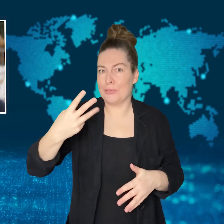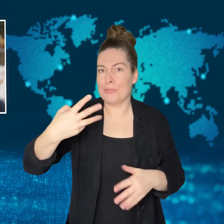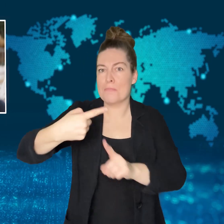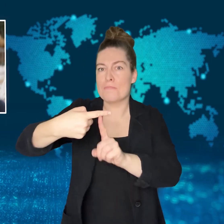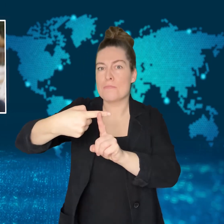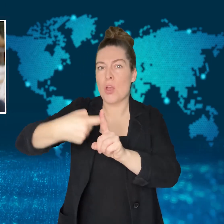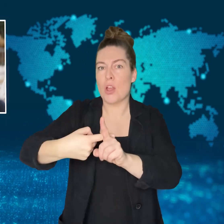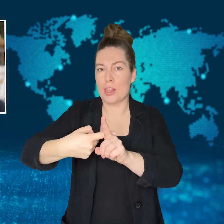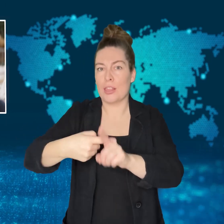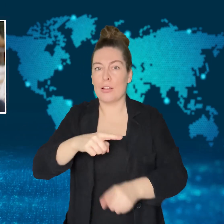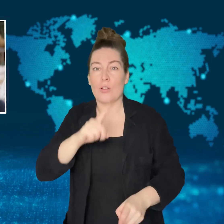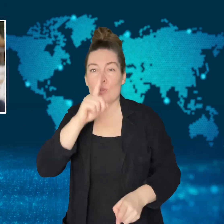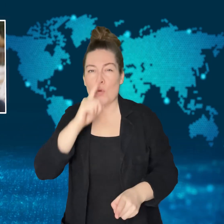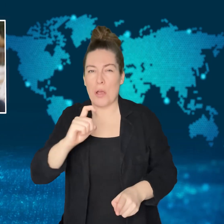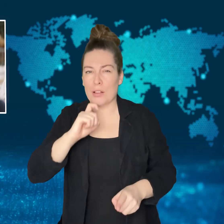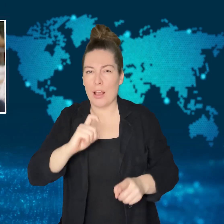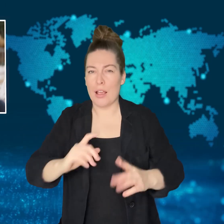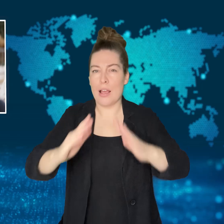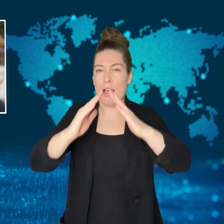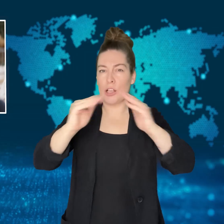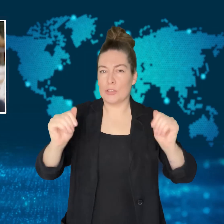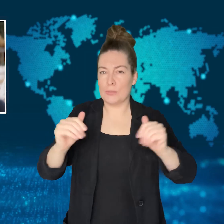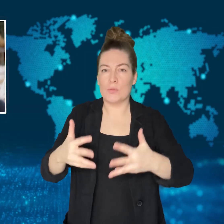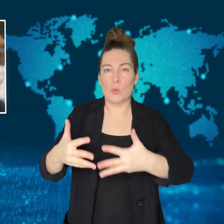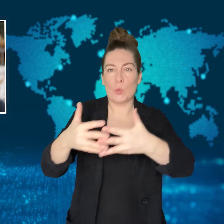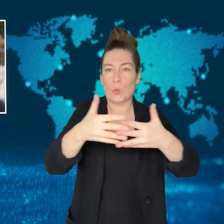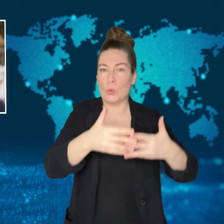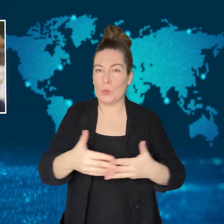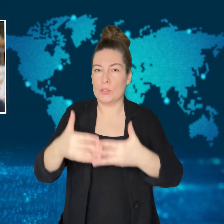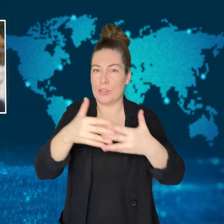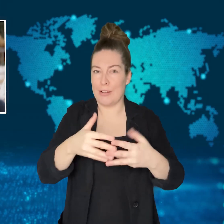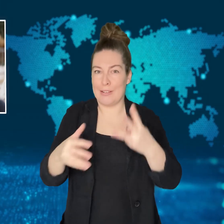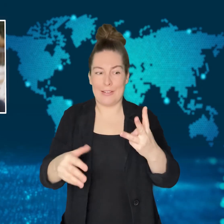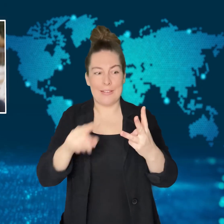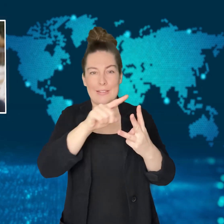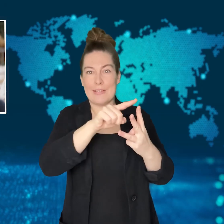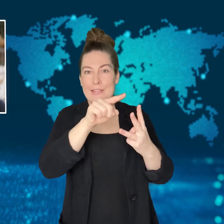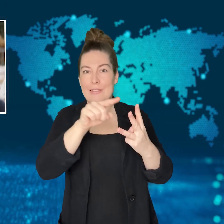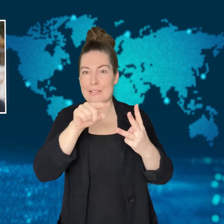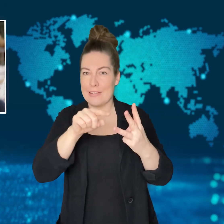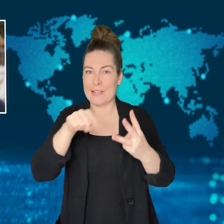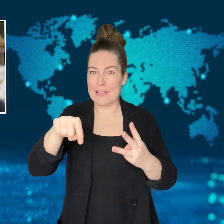help in the negotiations.